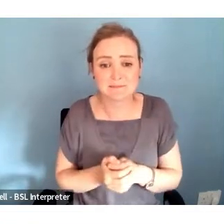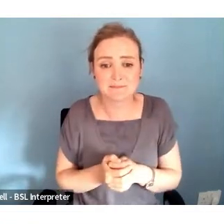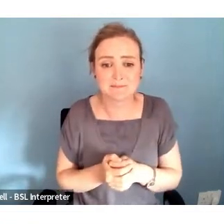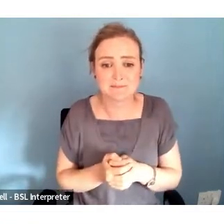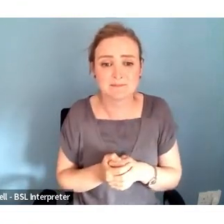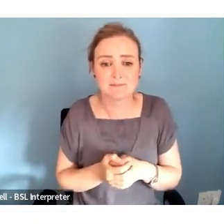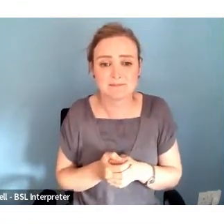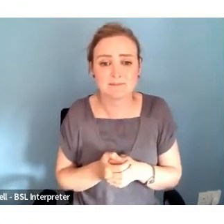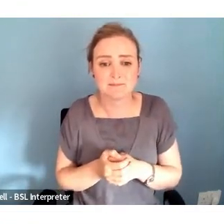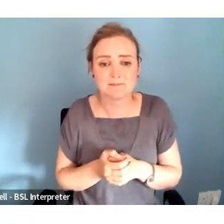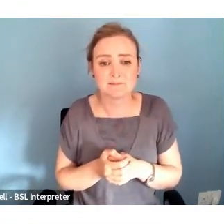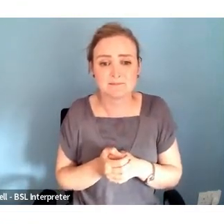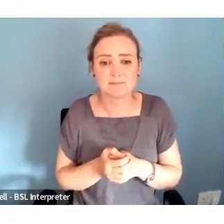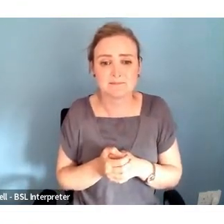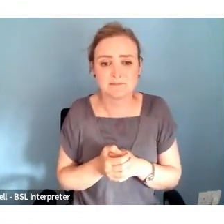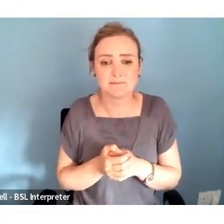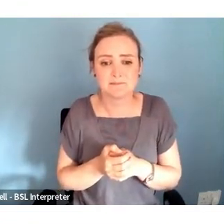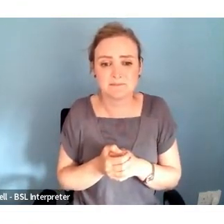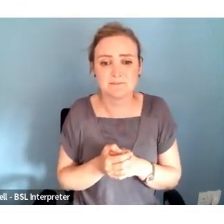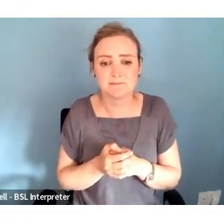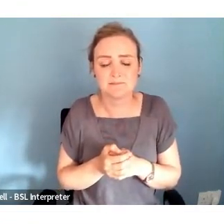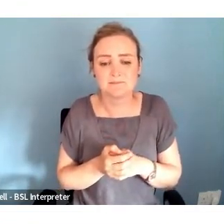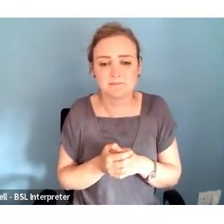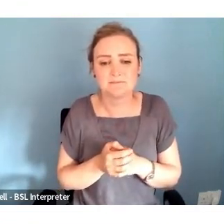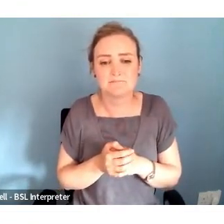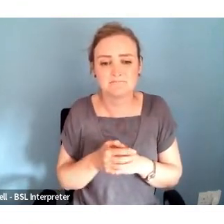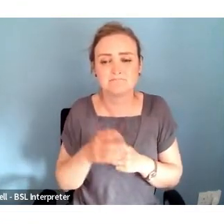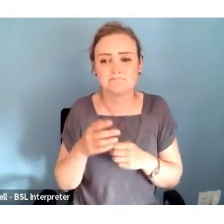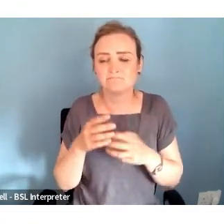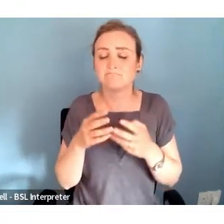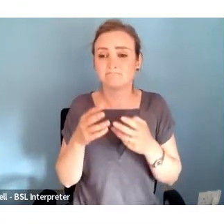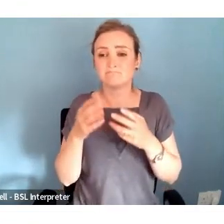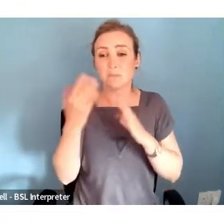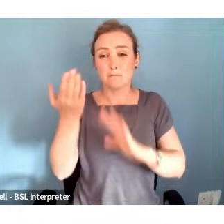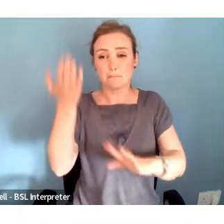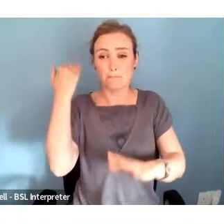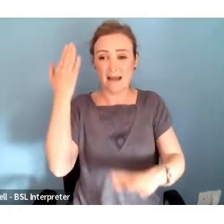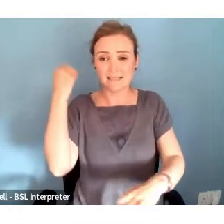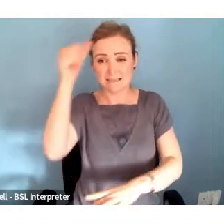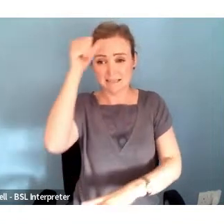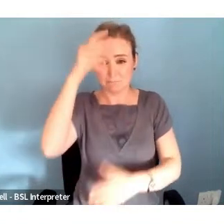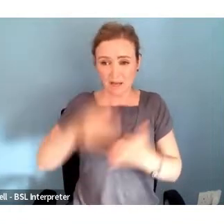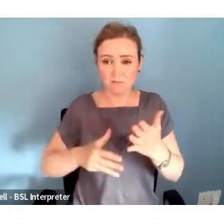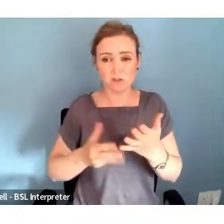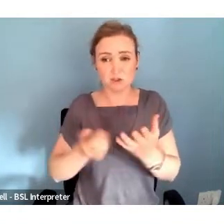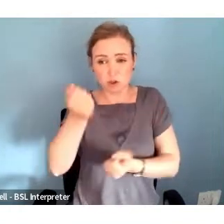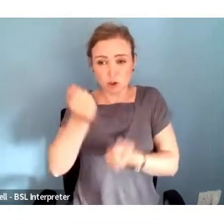(Pause) . Judge on past experience. Yes.